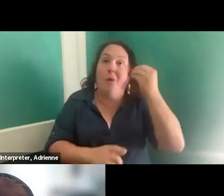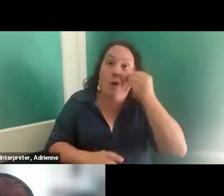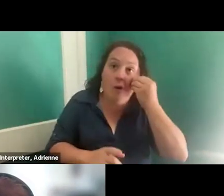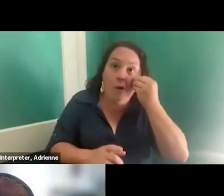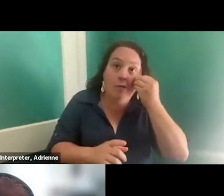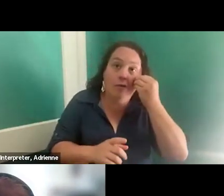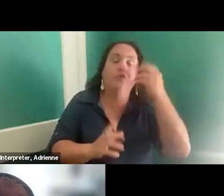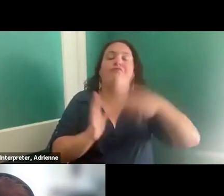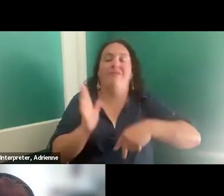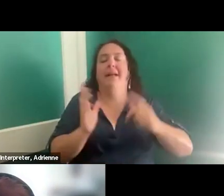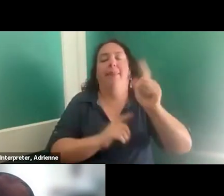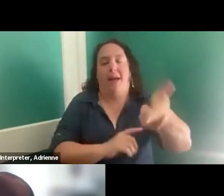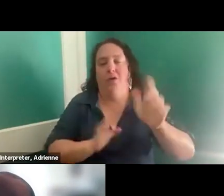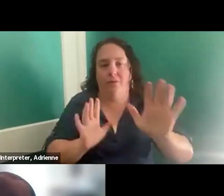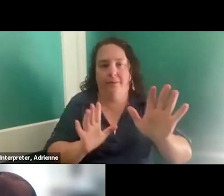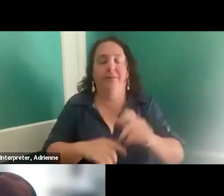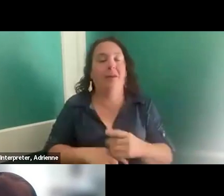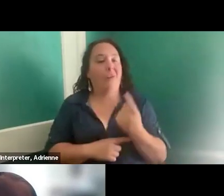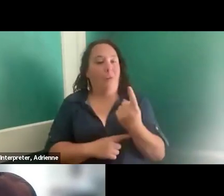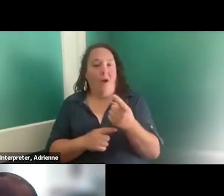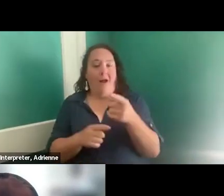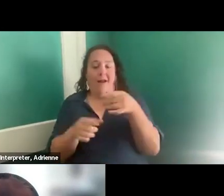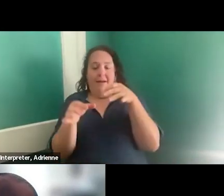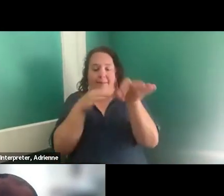disability studies is not simple.